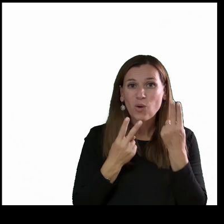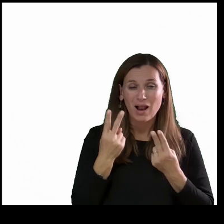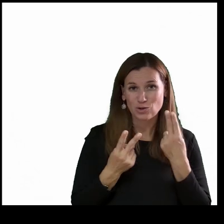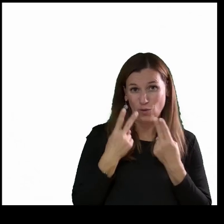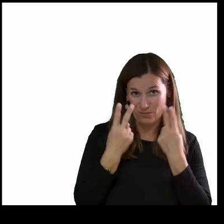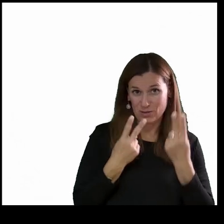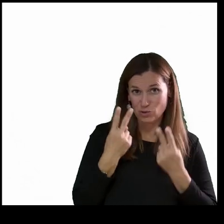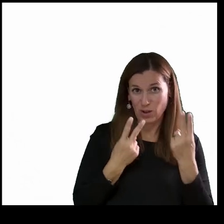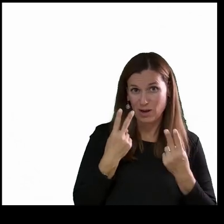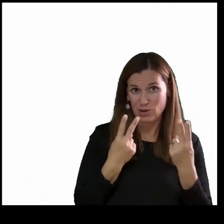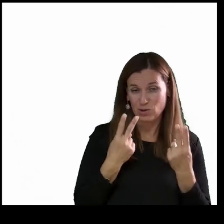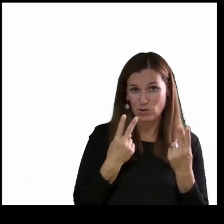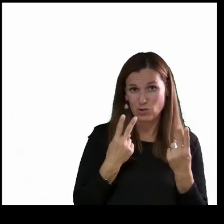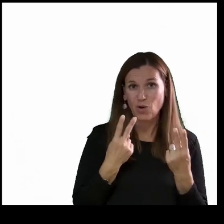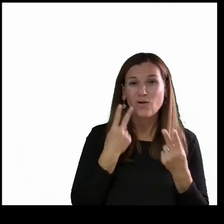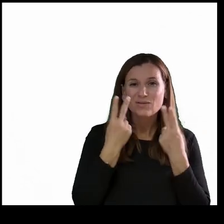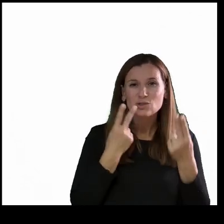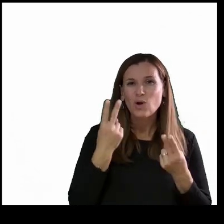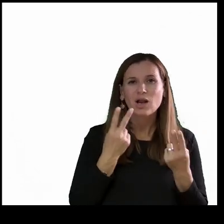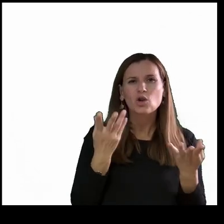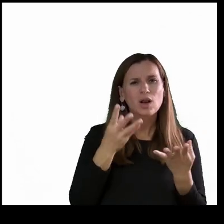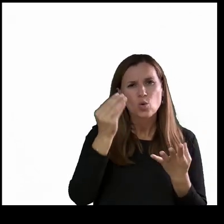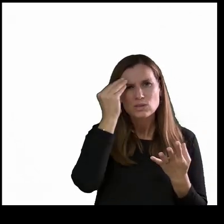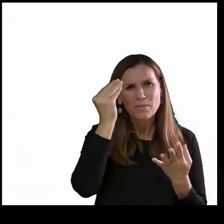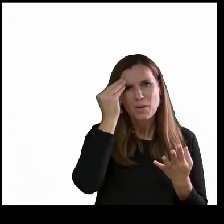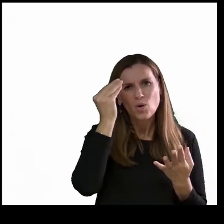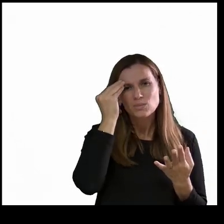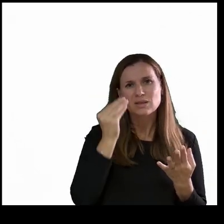the visual information is processed 60,000